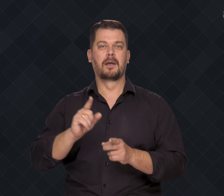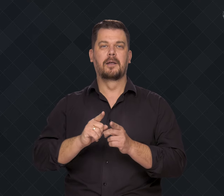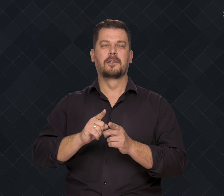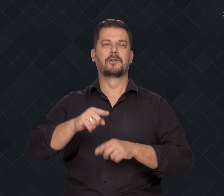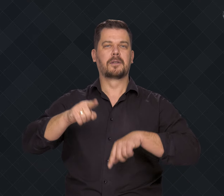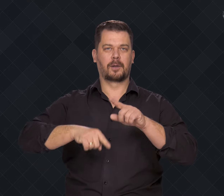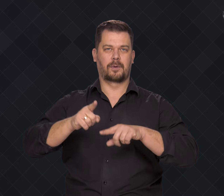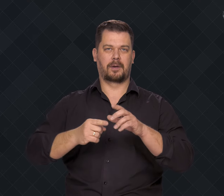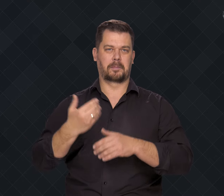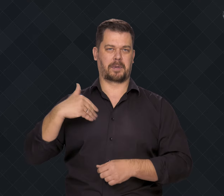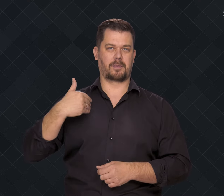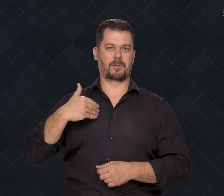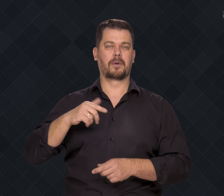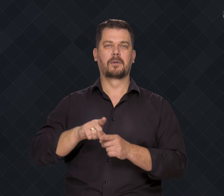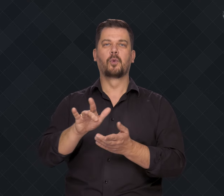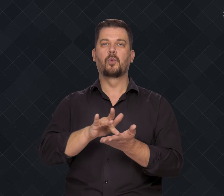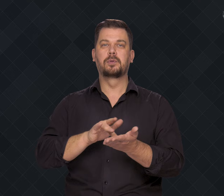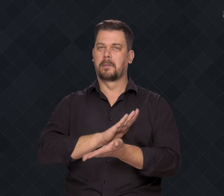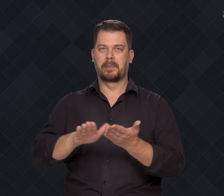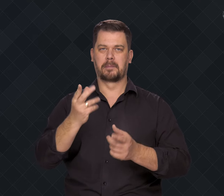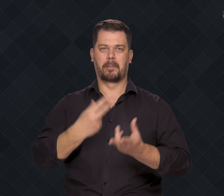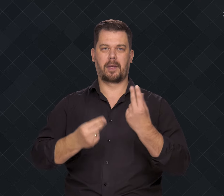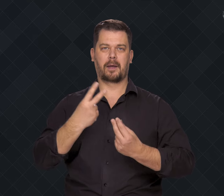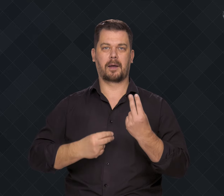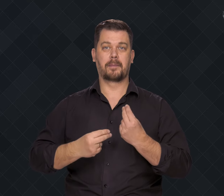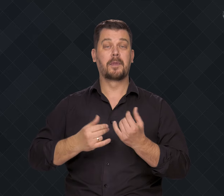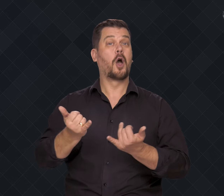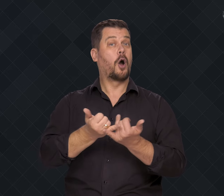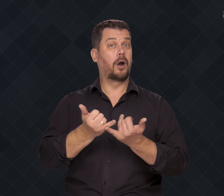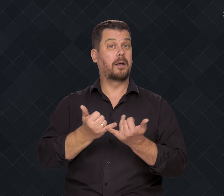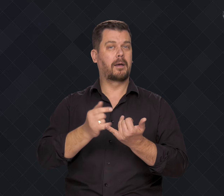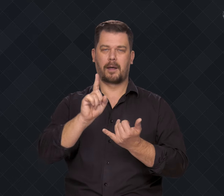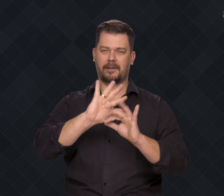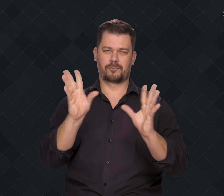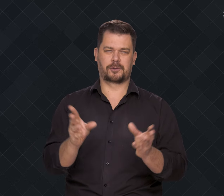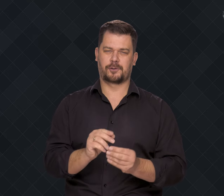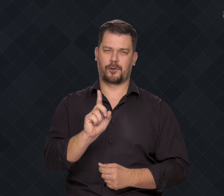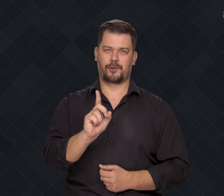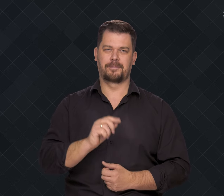plant sources of protein, dairy, non-dairy fats. Also, oils — but not all of them.